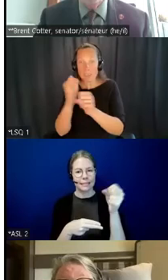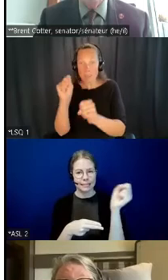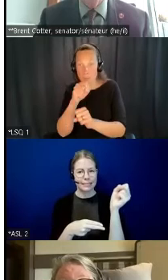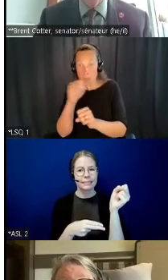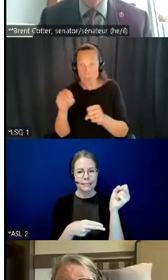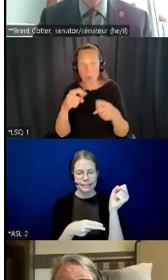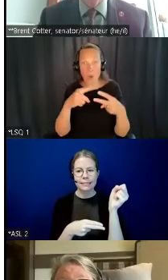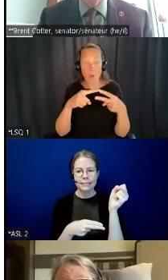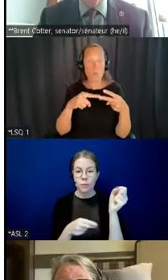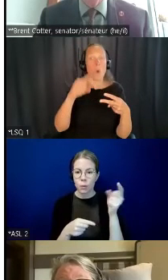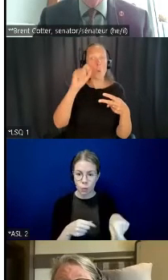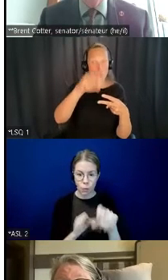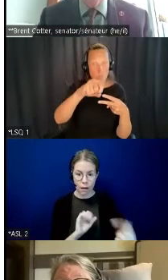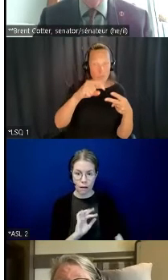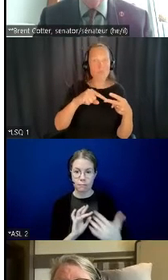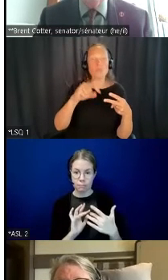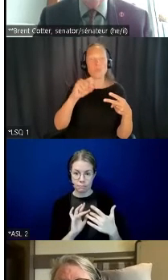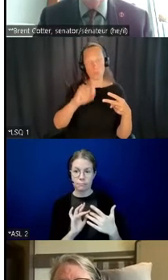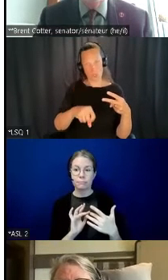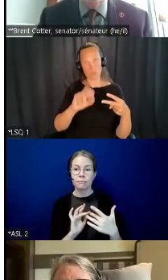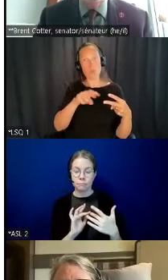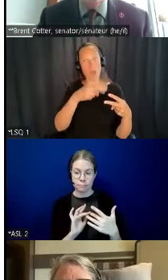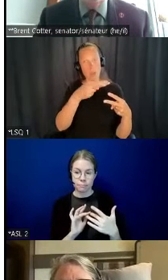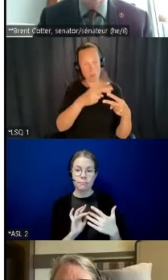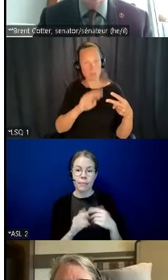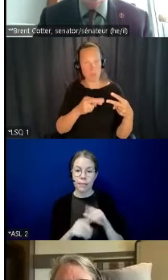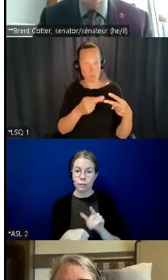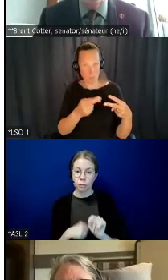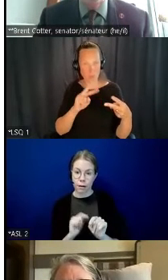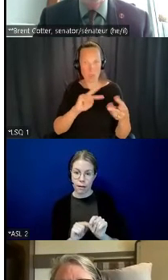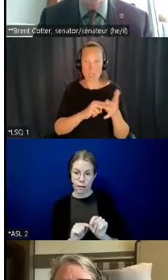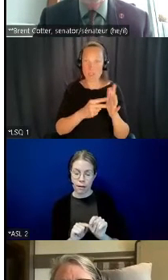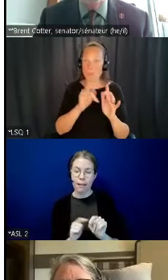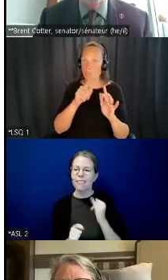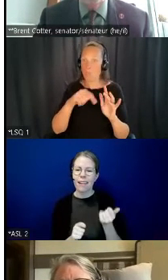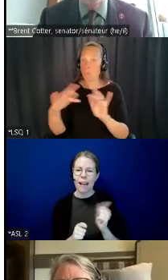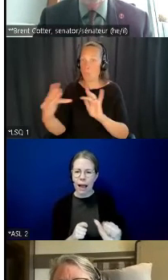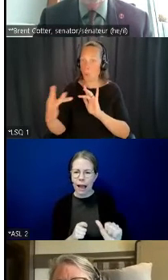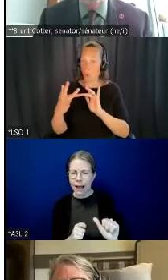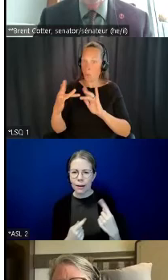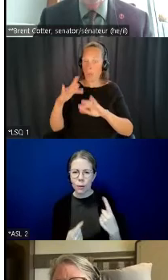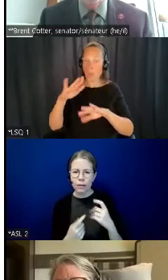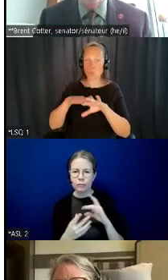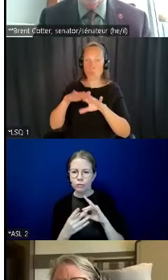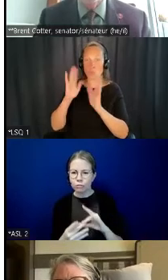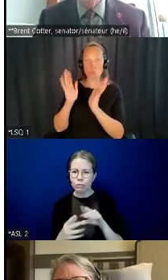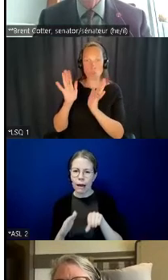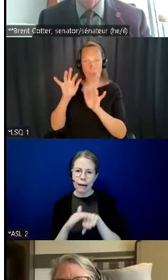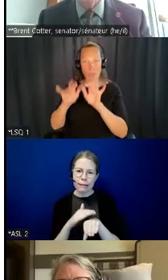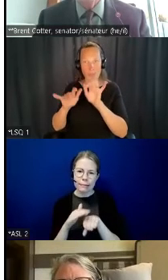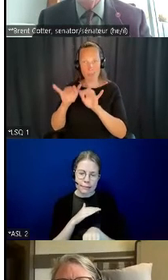REACH OUT IN THE CHAT TO US AND THEY WILL DEAL WITH QUESTIONS TO DO WITH ACCESS TO THE SLIDES